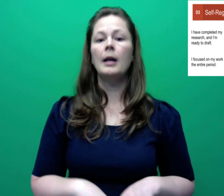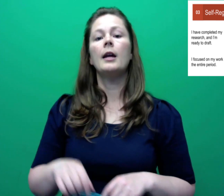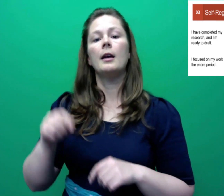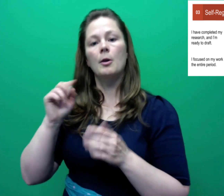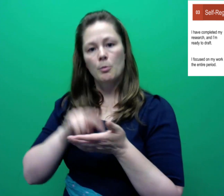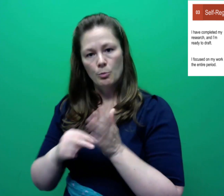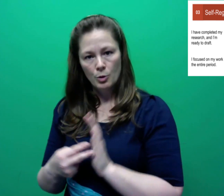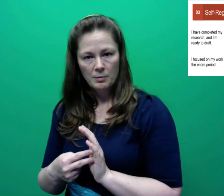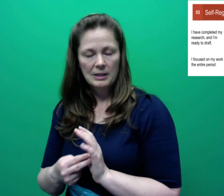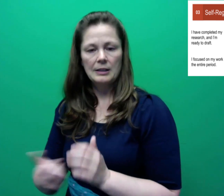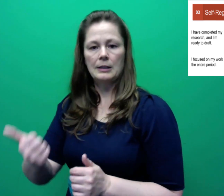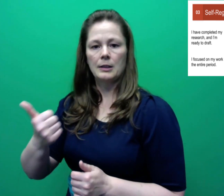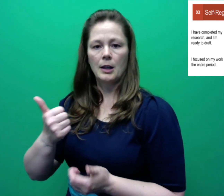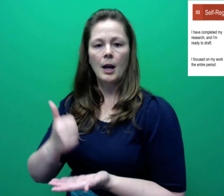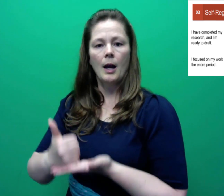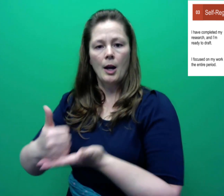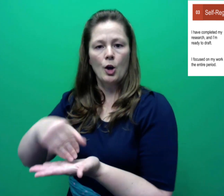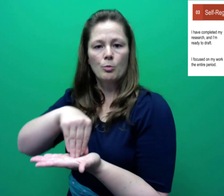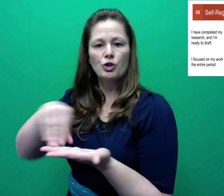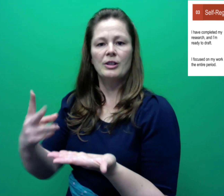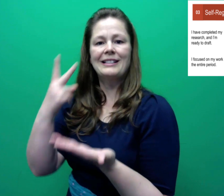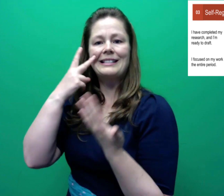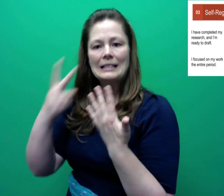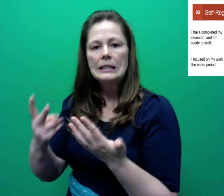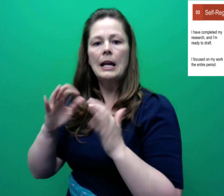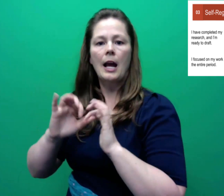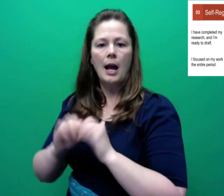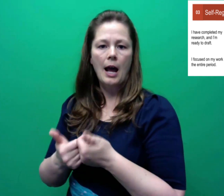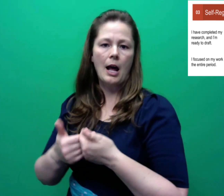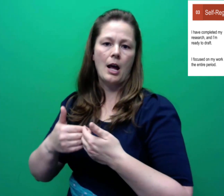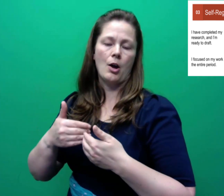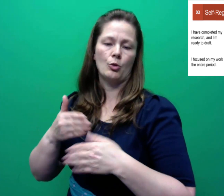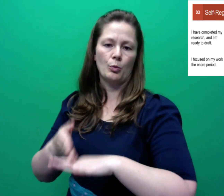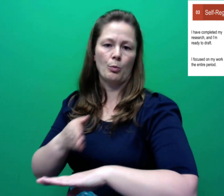they are in terms of achieving their goals and in knowing what they can do to